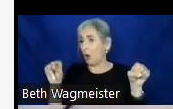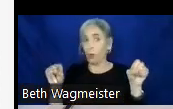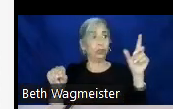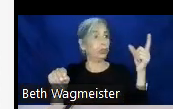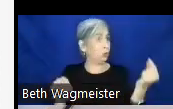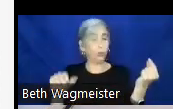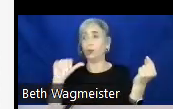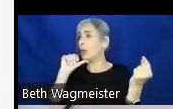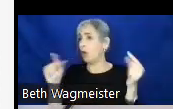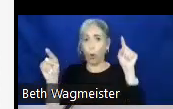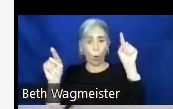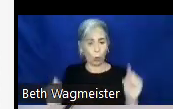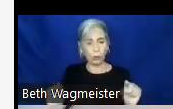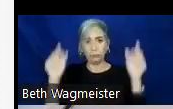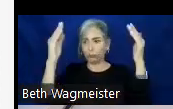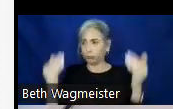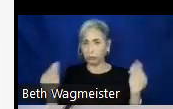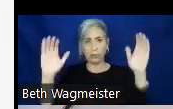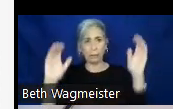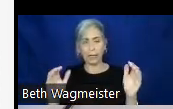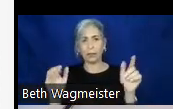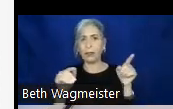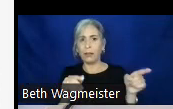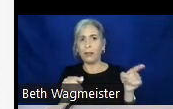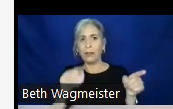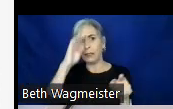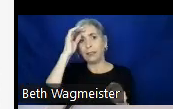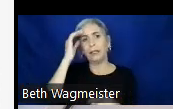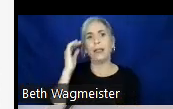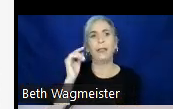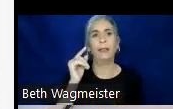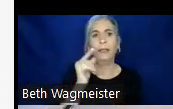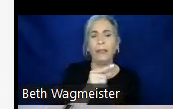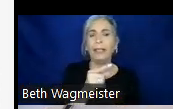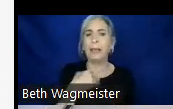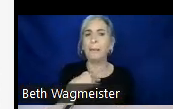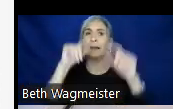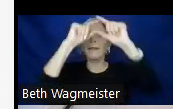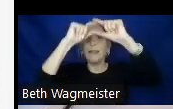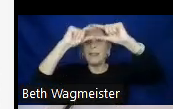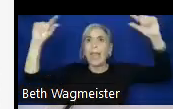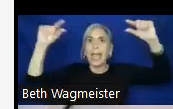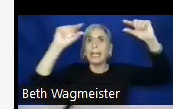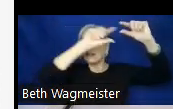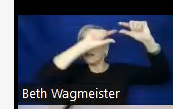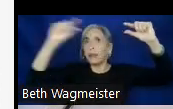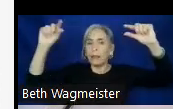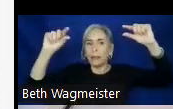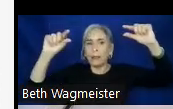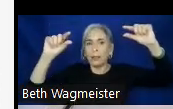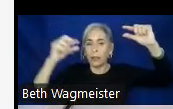example from Sanity UI with a heading component that makes a heading. And for reasons we allow